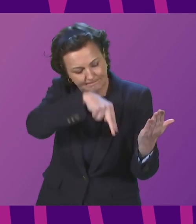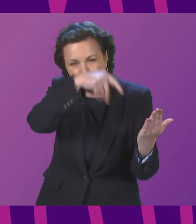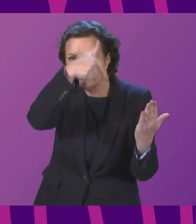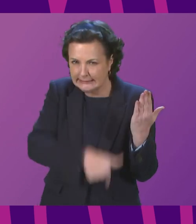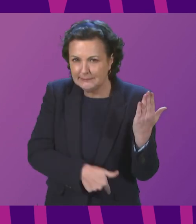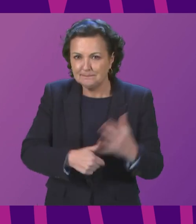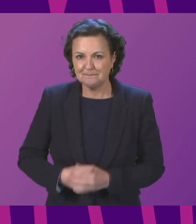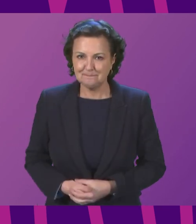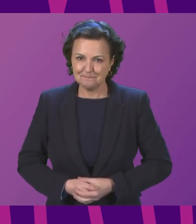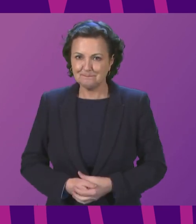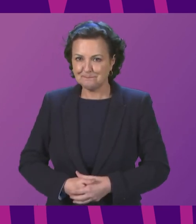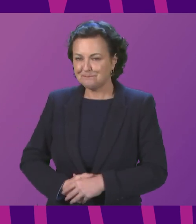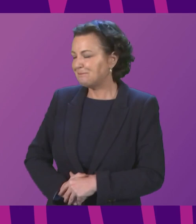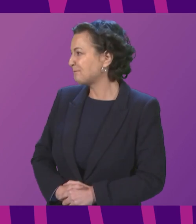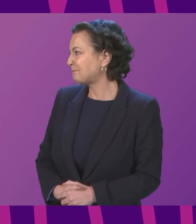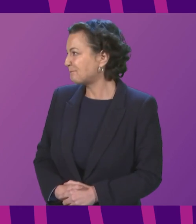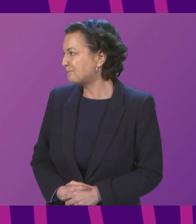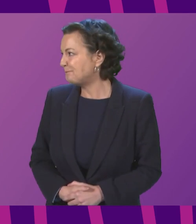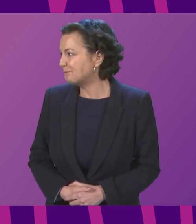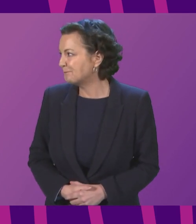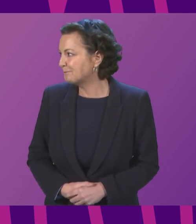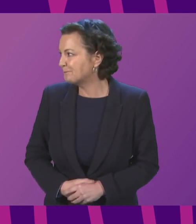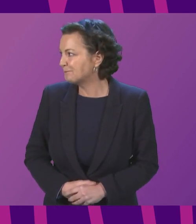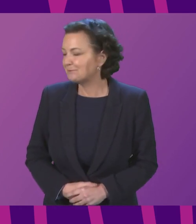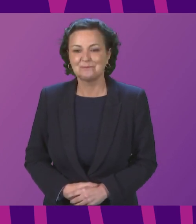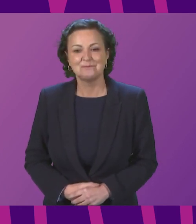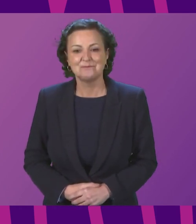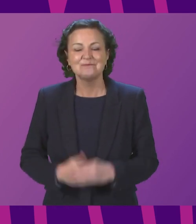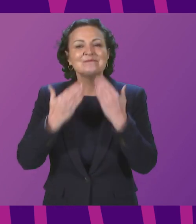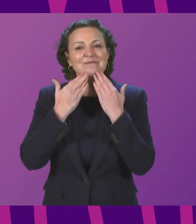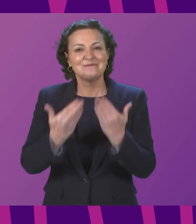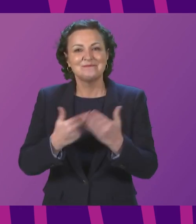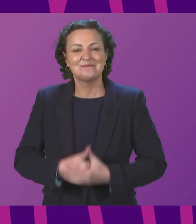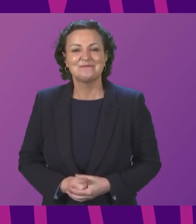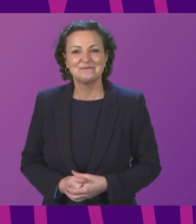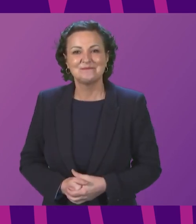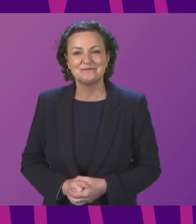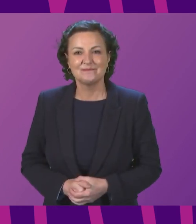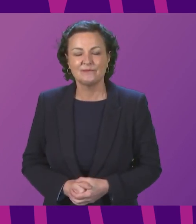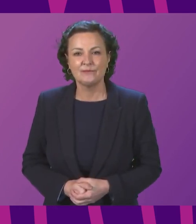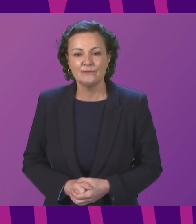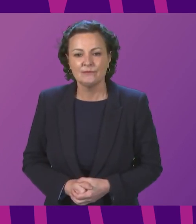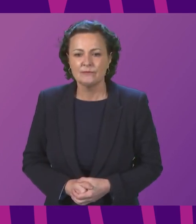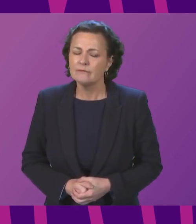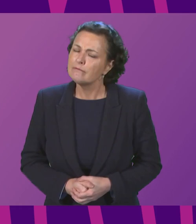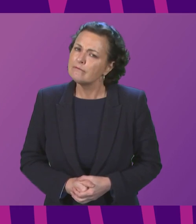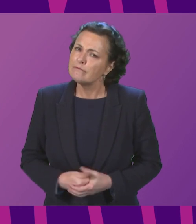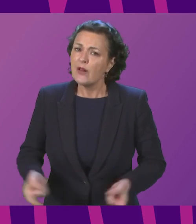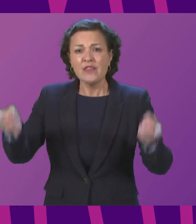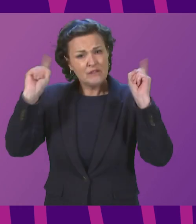The First Minister suggested that restrictions